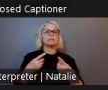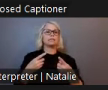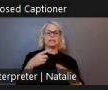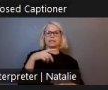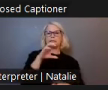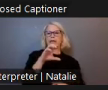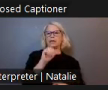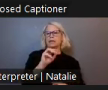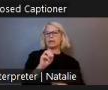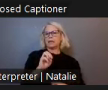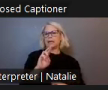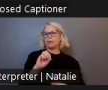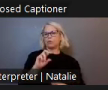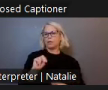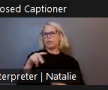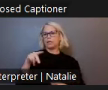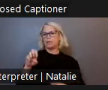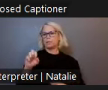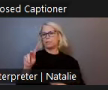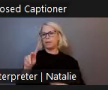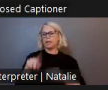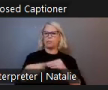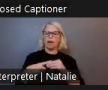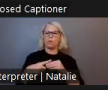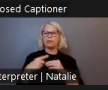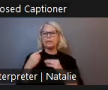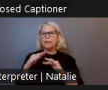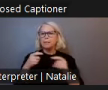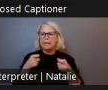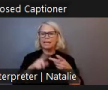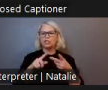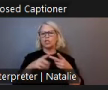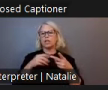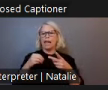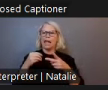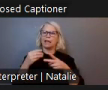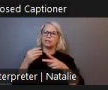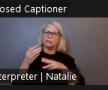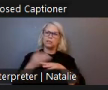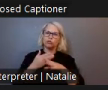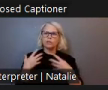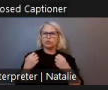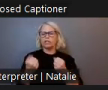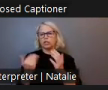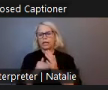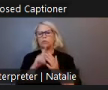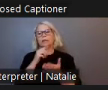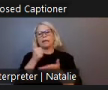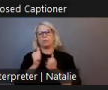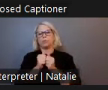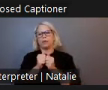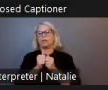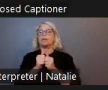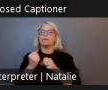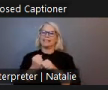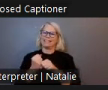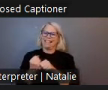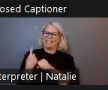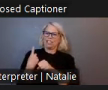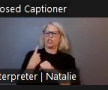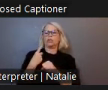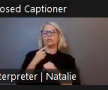That will be my role in this to make sure that the information is in Spanish, as well,